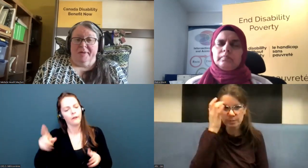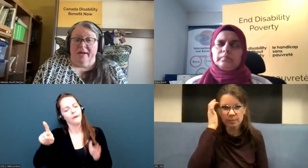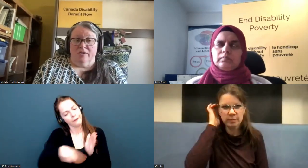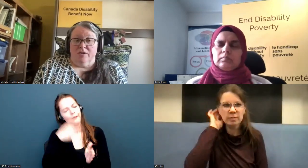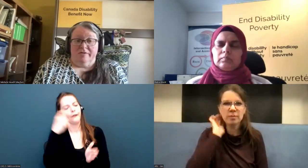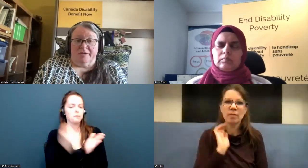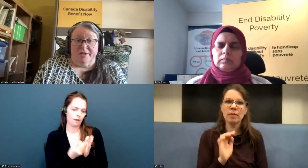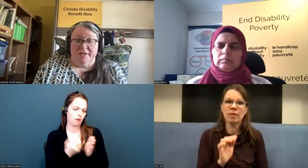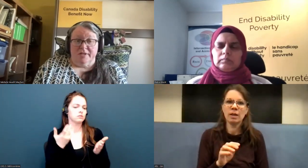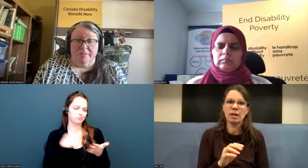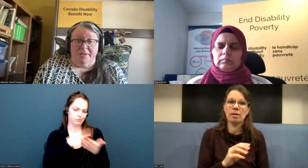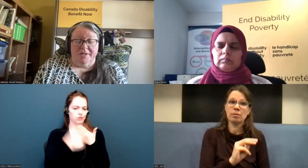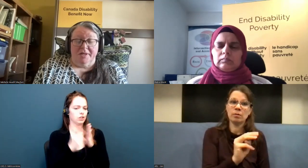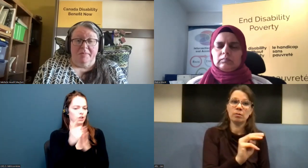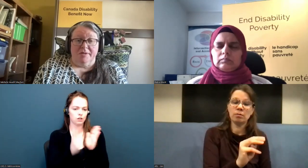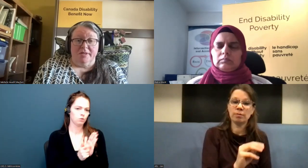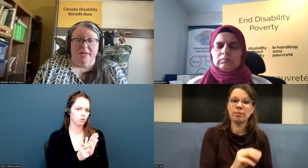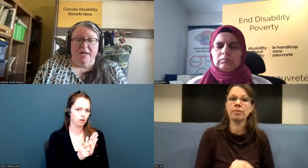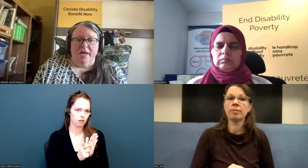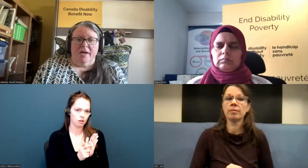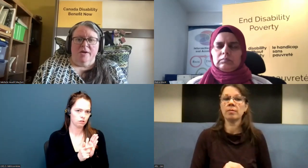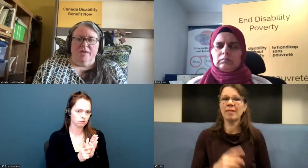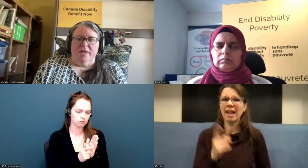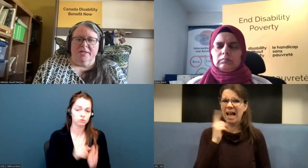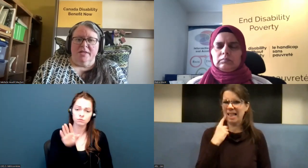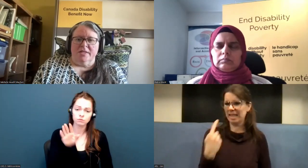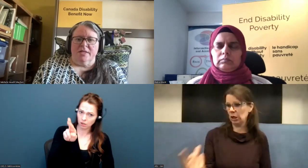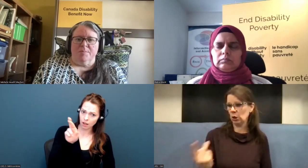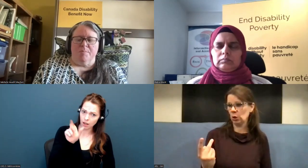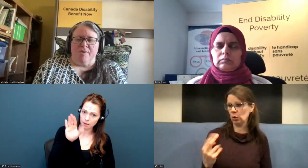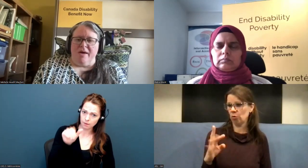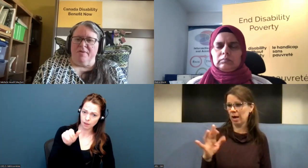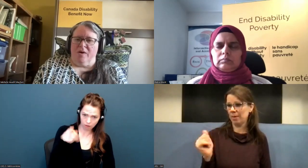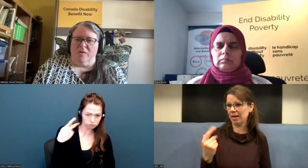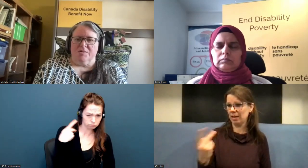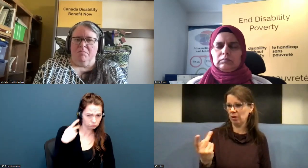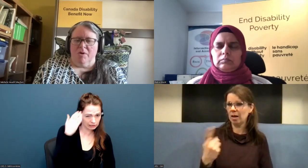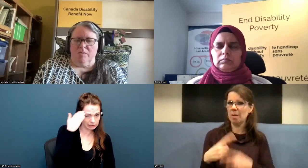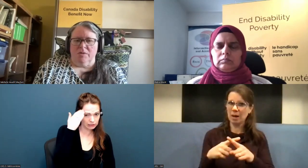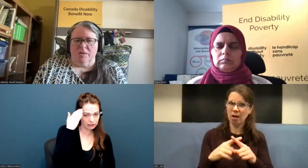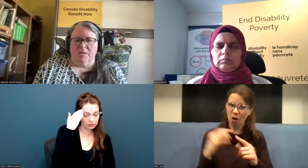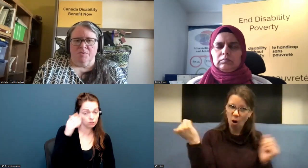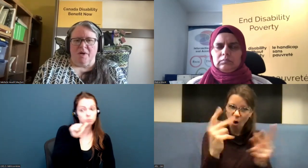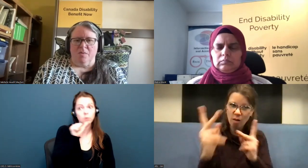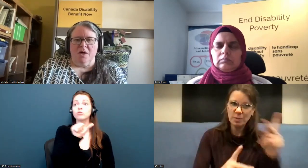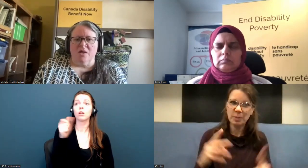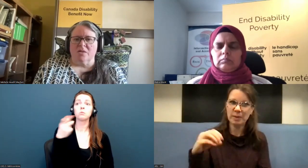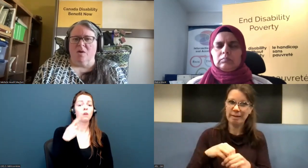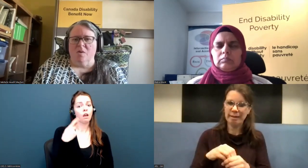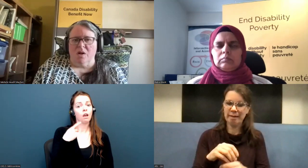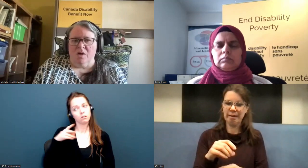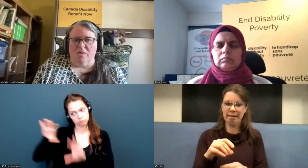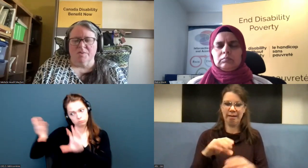I, ALL OF US IN THE DISABILITY COMMUNITY, THIS IS THE BREATH-HOLDING MOMENT, RIGHT. WE ARE SO CLOSE.